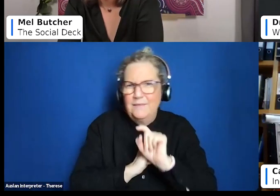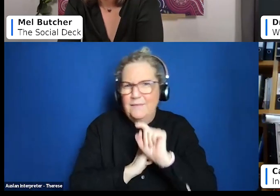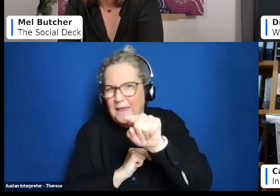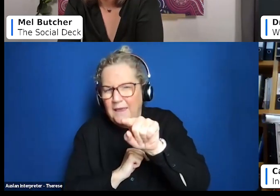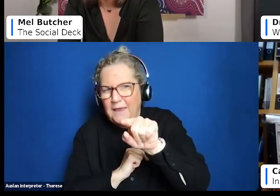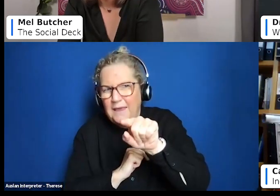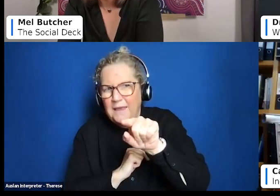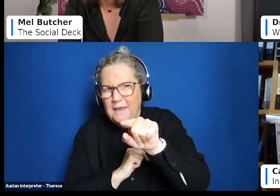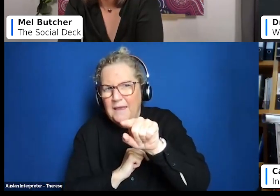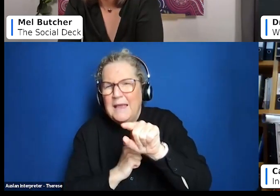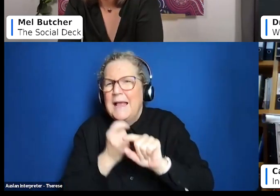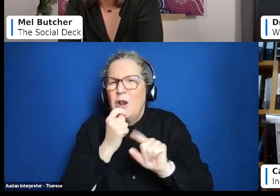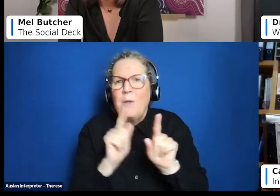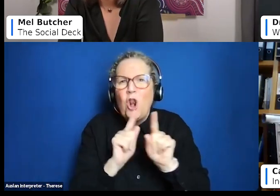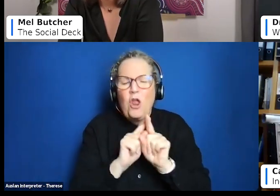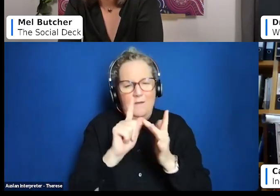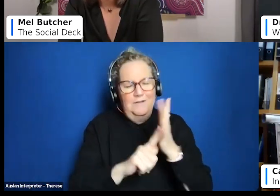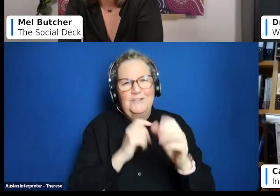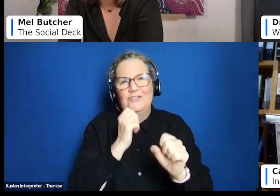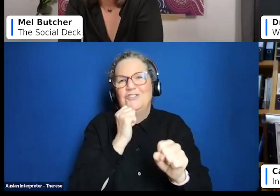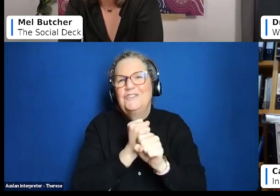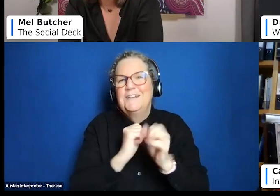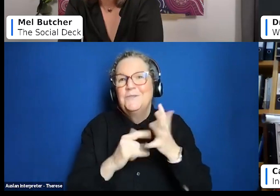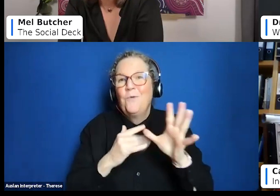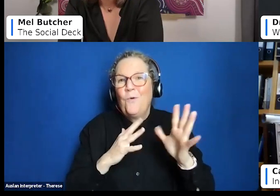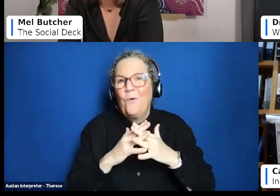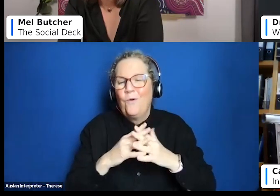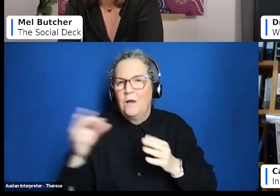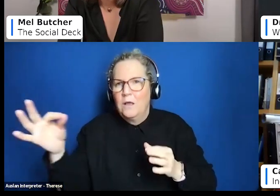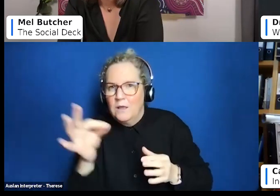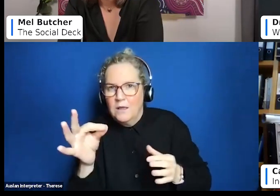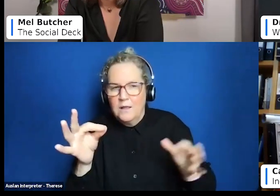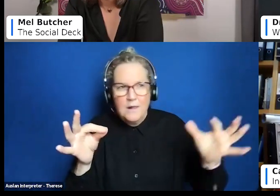and it's a little bit like a jigsaw puzzle because some, some parts of the puzzle